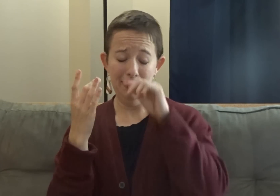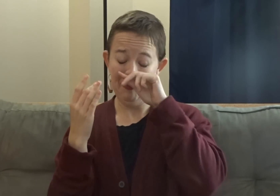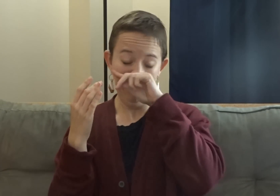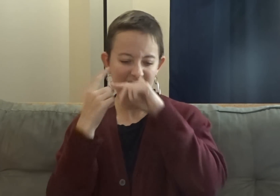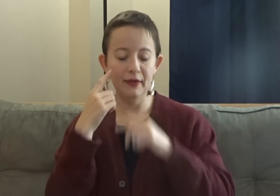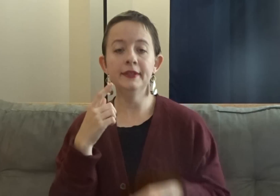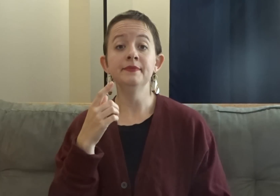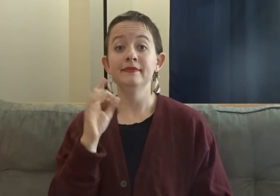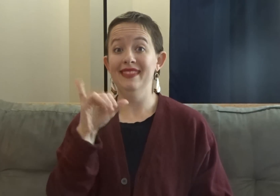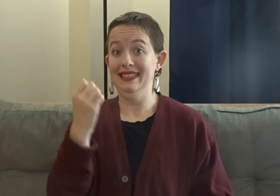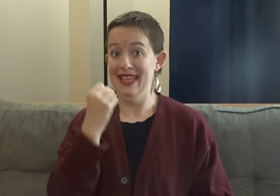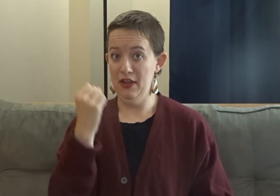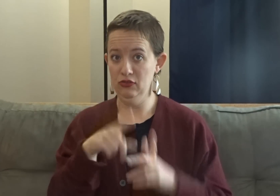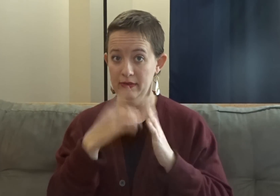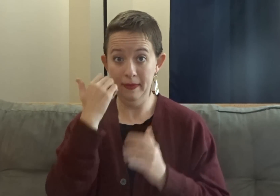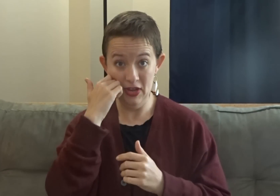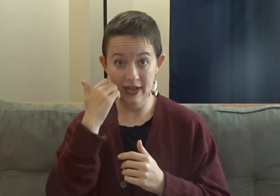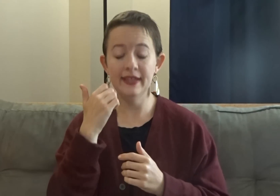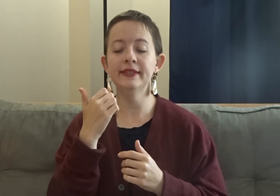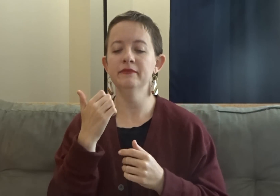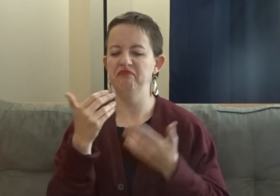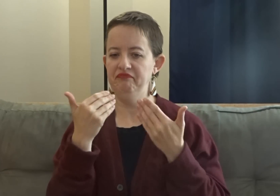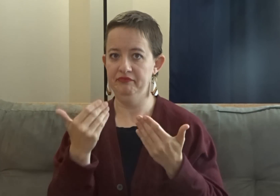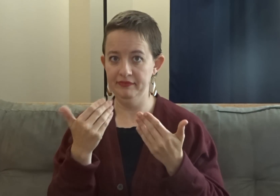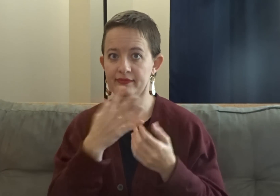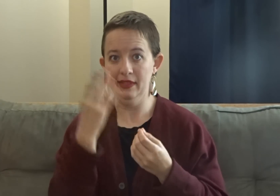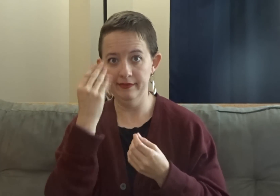I think it was the 8th and so it started Saturday. So...